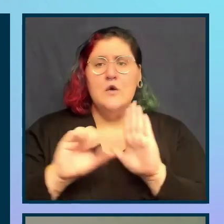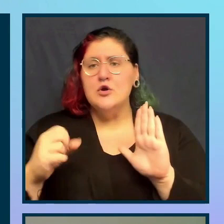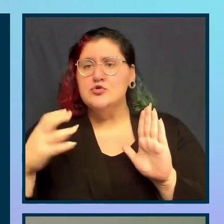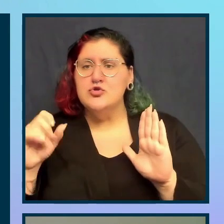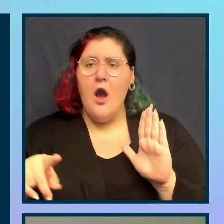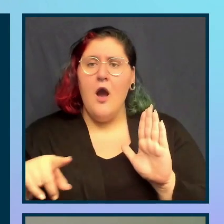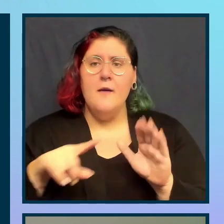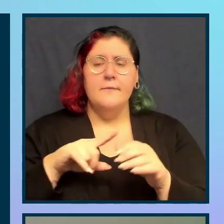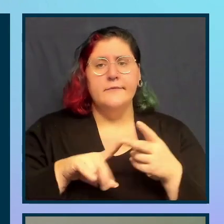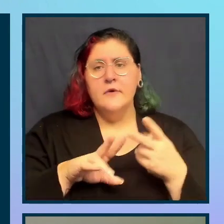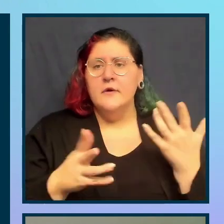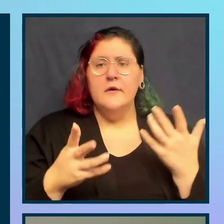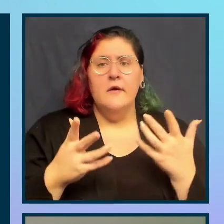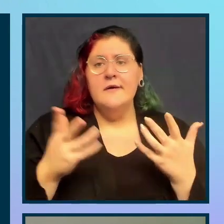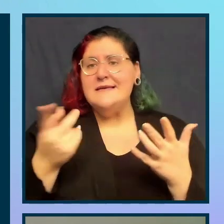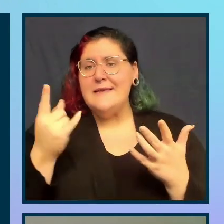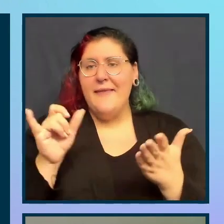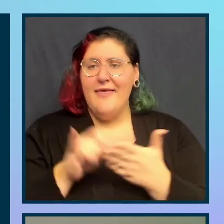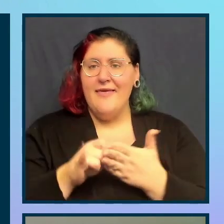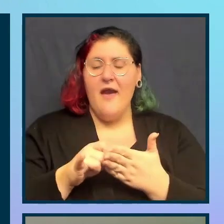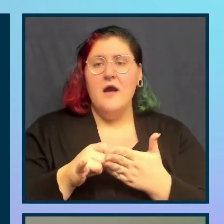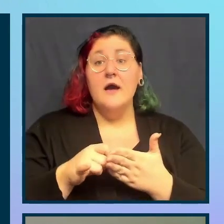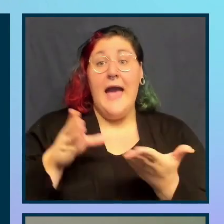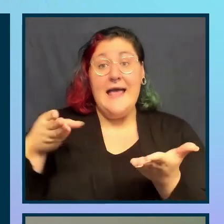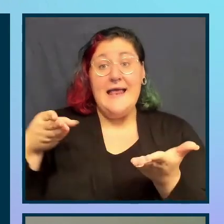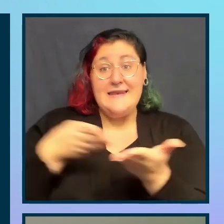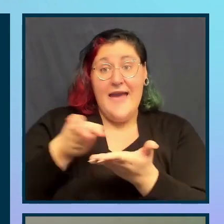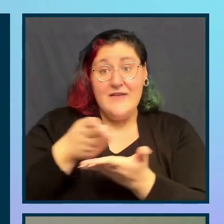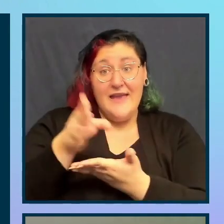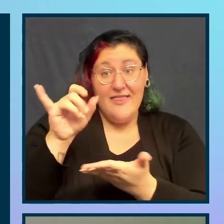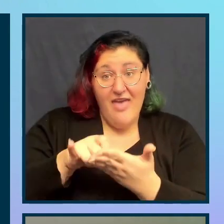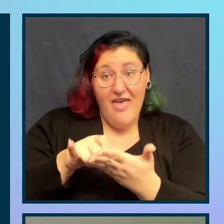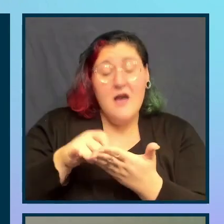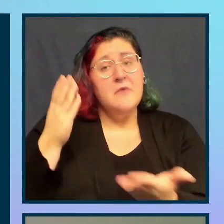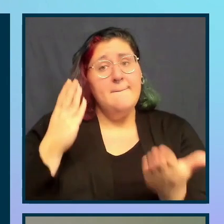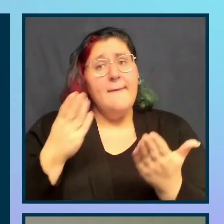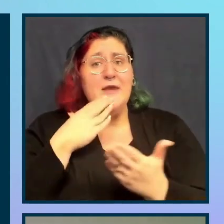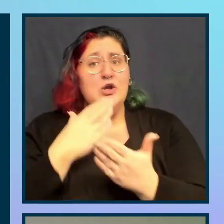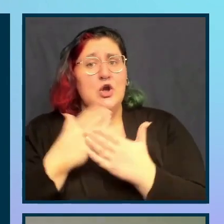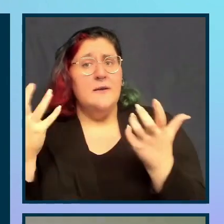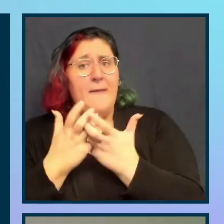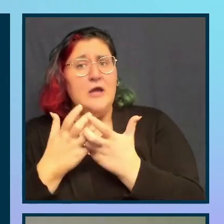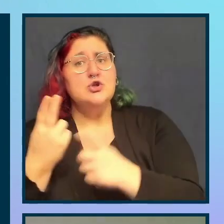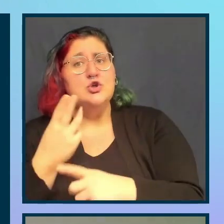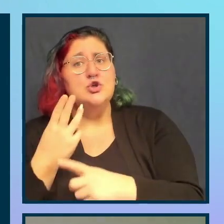and very like app-like context might make sense to be menus and menu roles, or even tree roles. And there's nothing like,